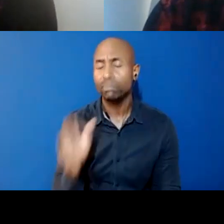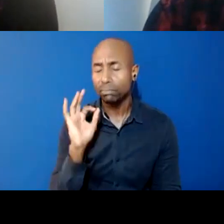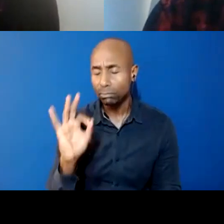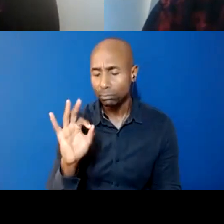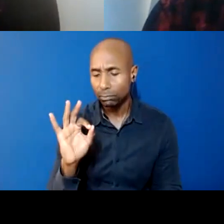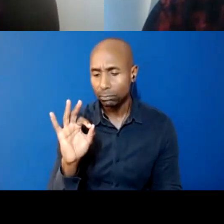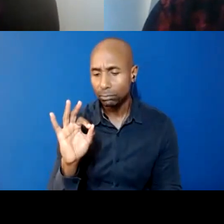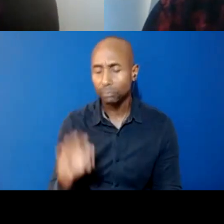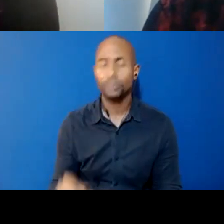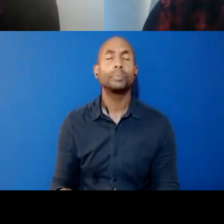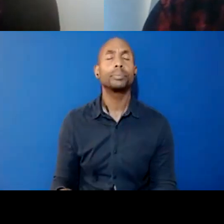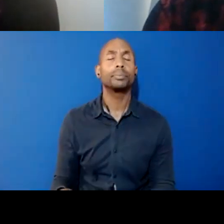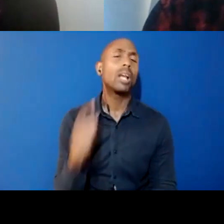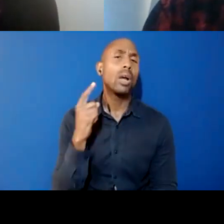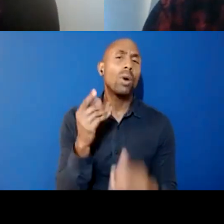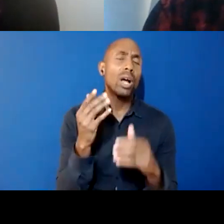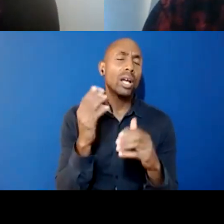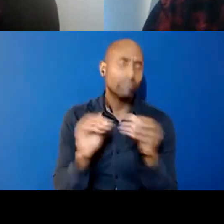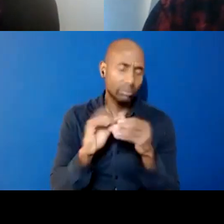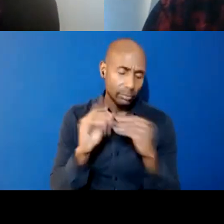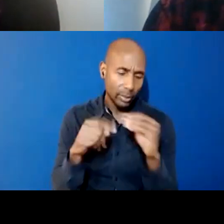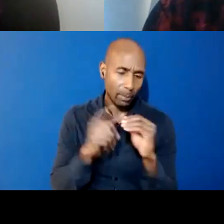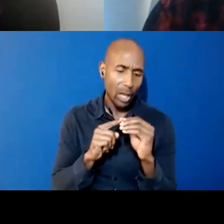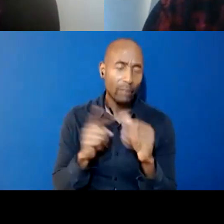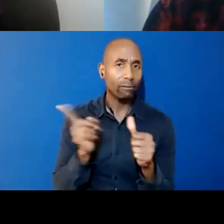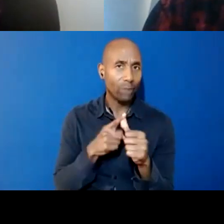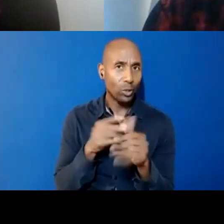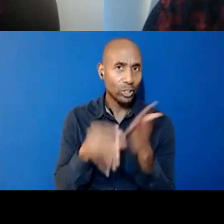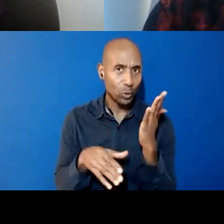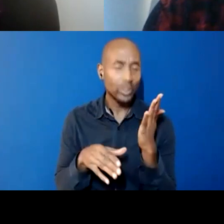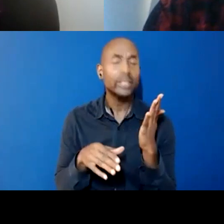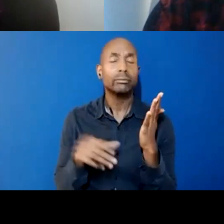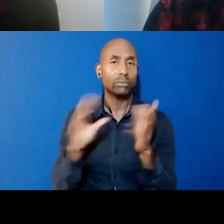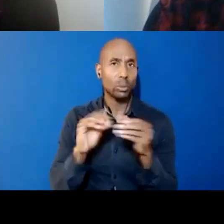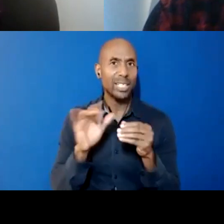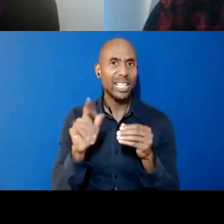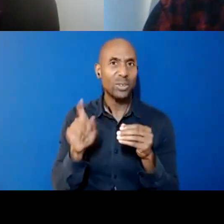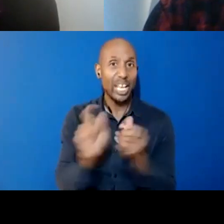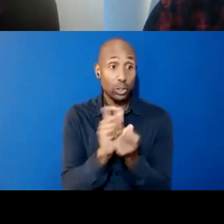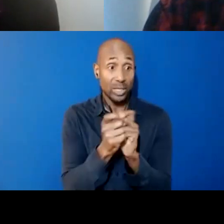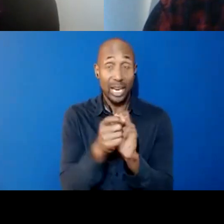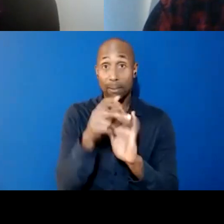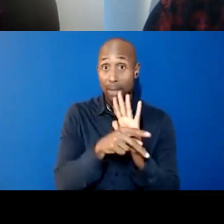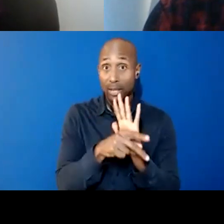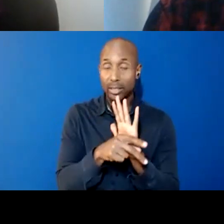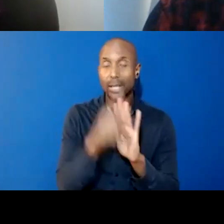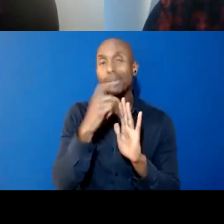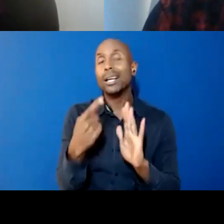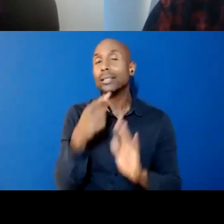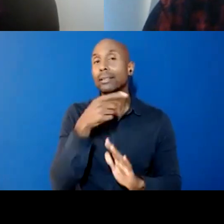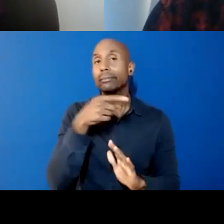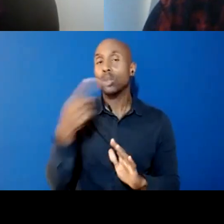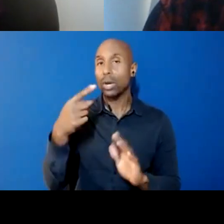student where you made a slight policy change so they could defer, that was a little bit